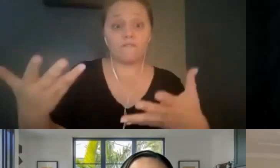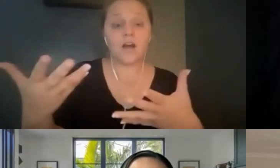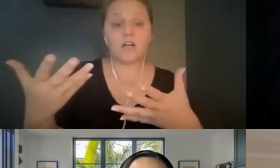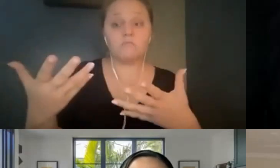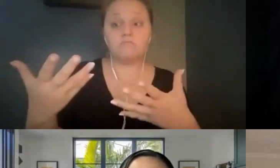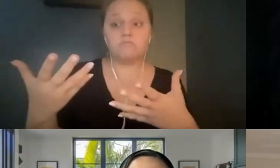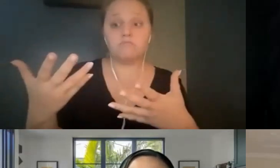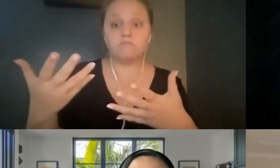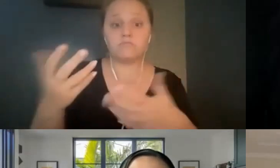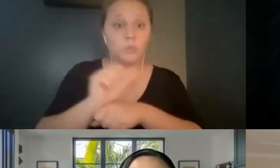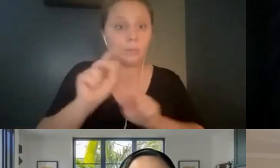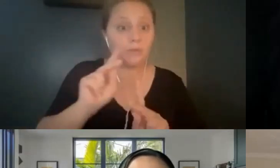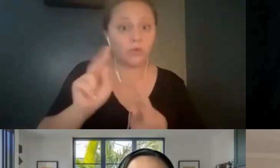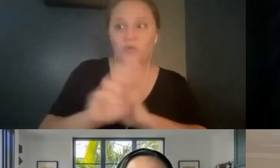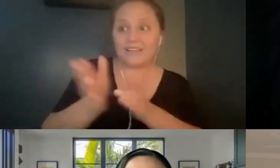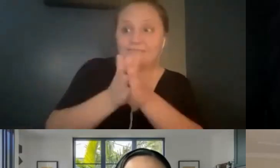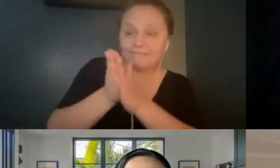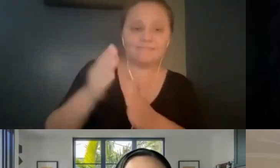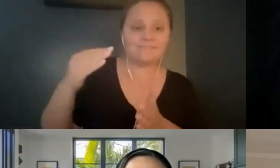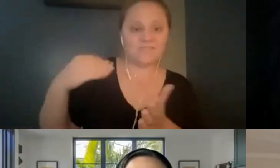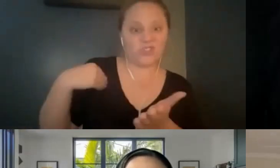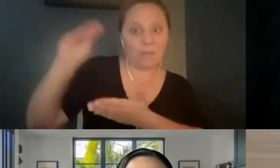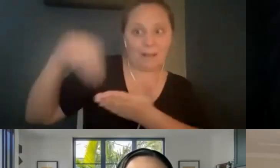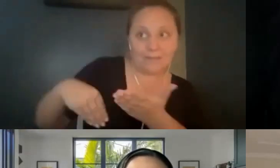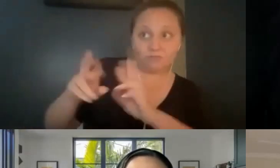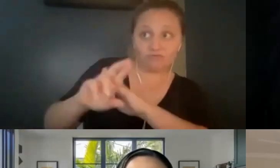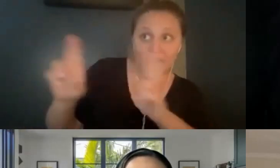job applicants, I should say, have been very helpful.